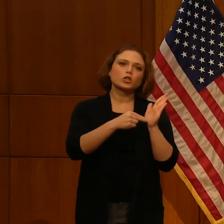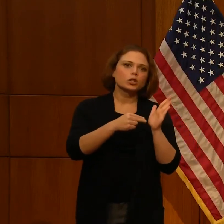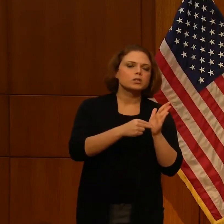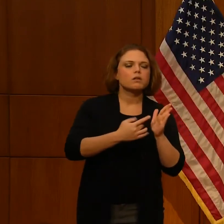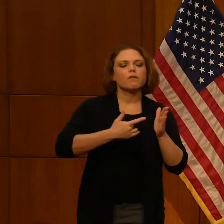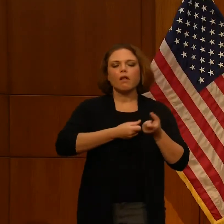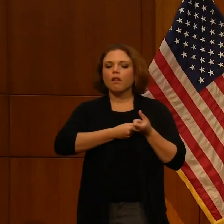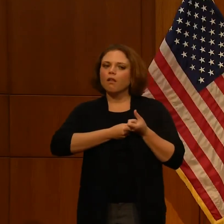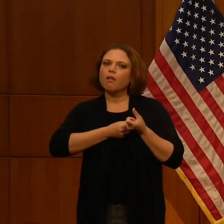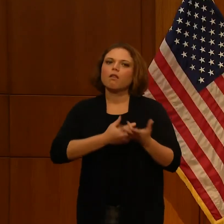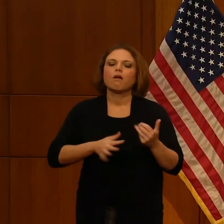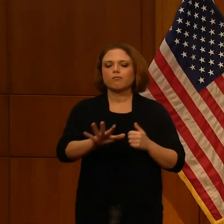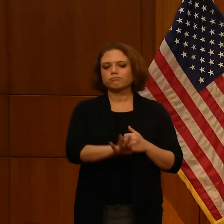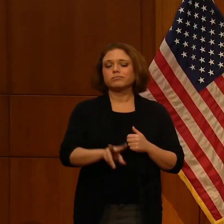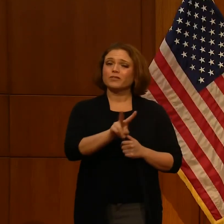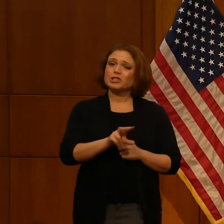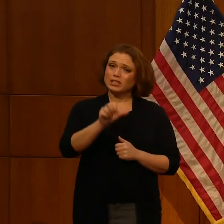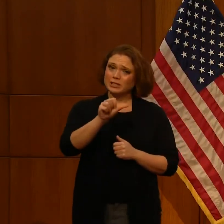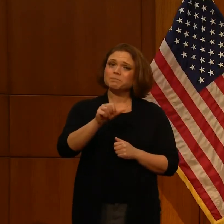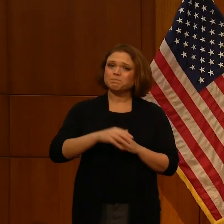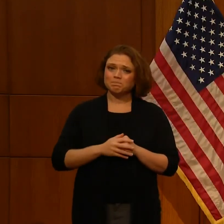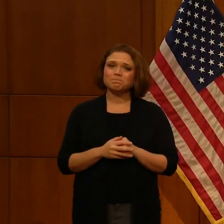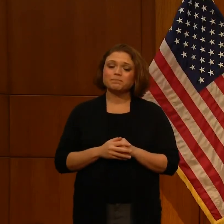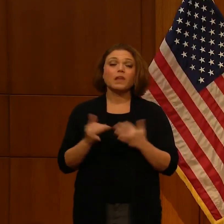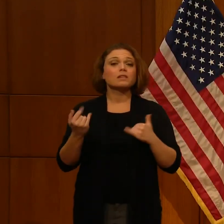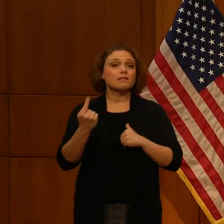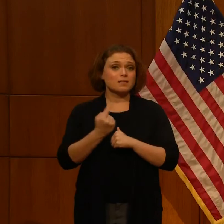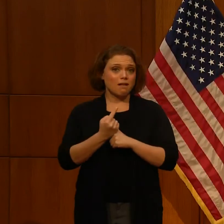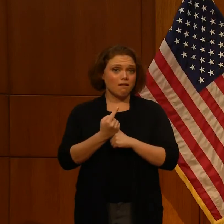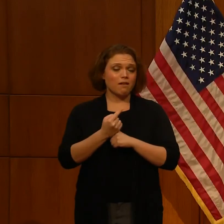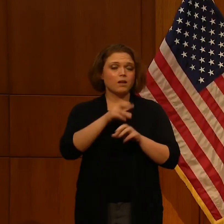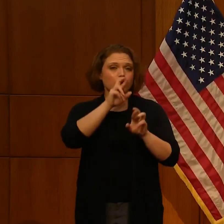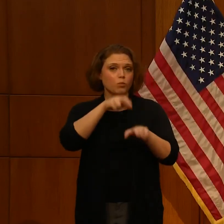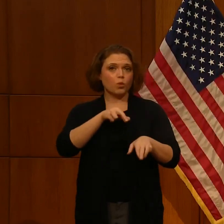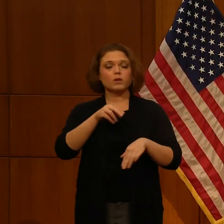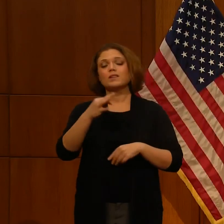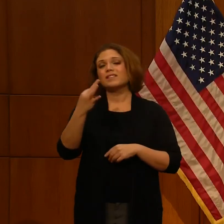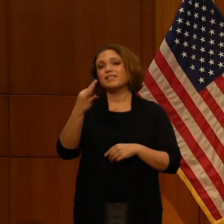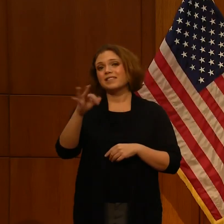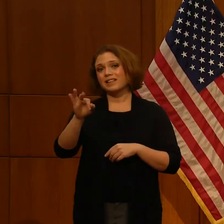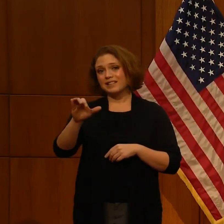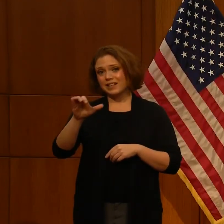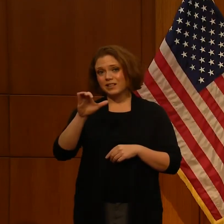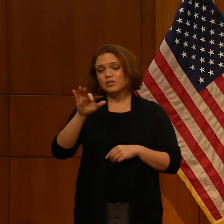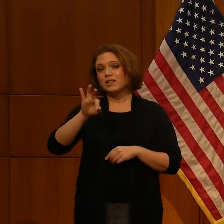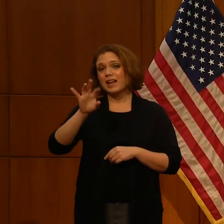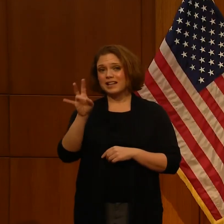ASK ANY EXHAUSTED NURSE IN ANY